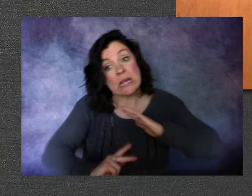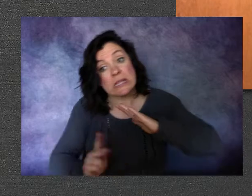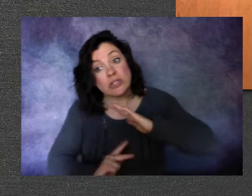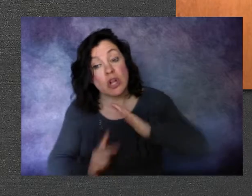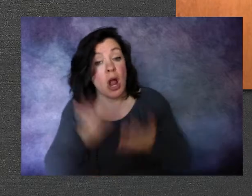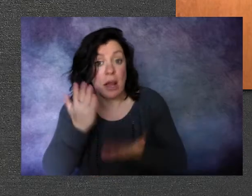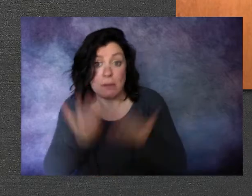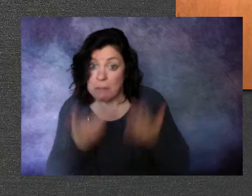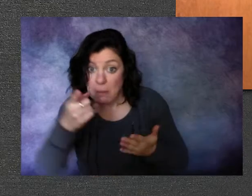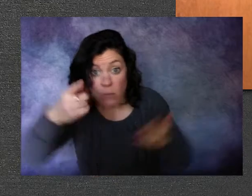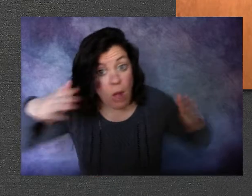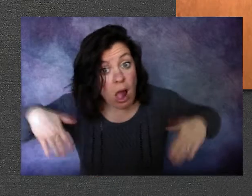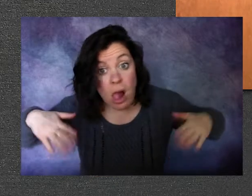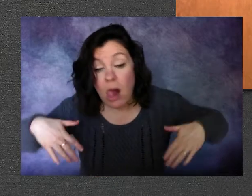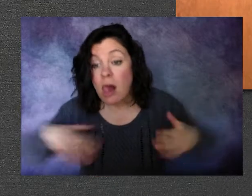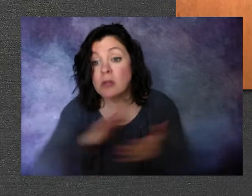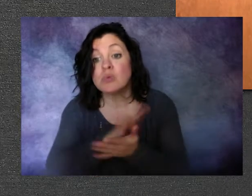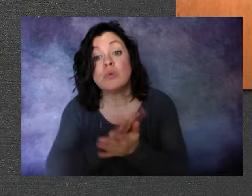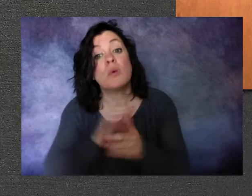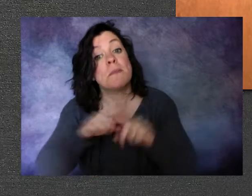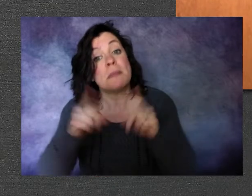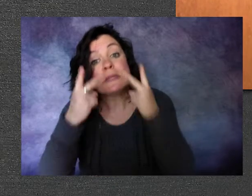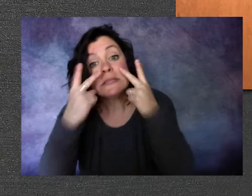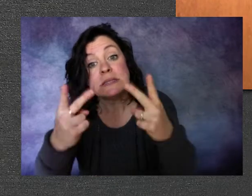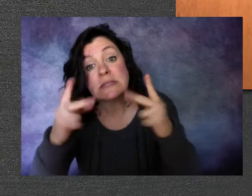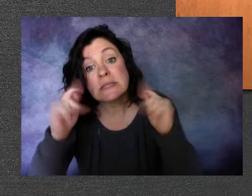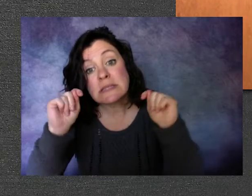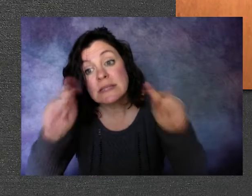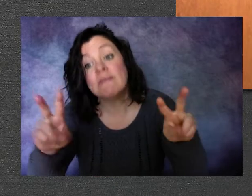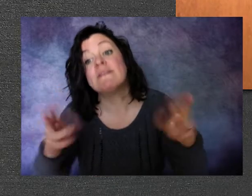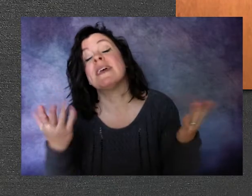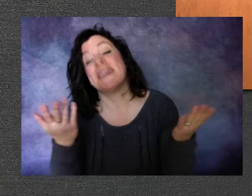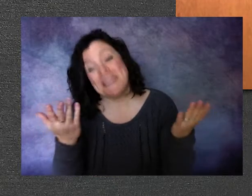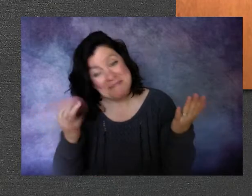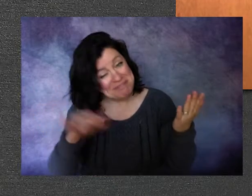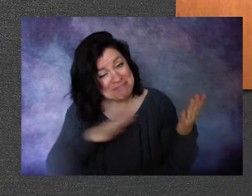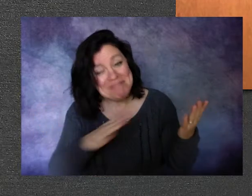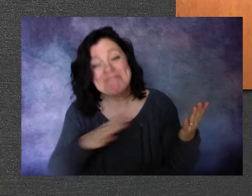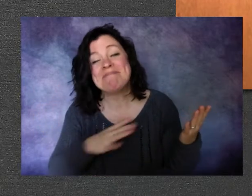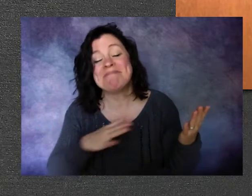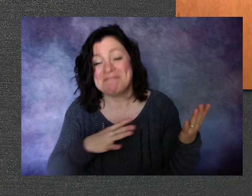or maybe some friends, they haven't gone to school yet. And that's okay too. But George is at the school